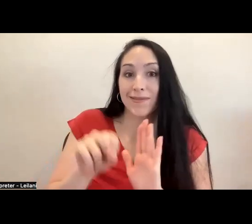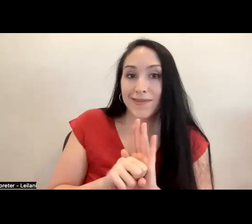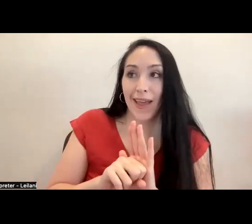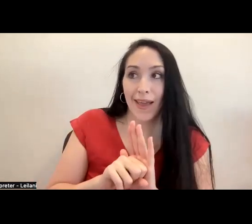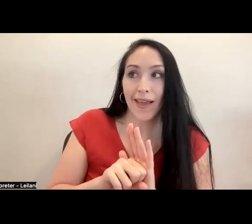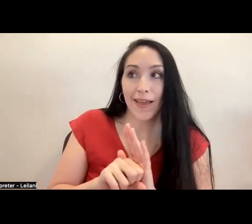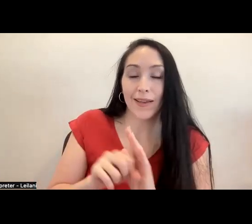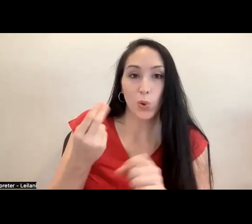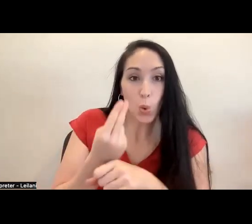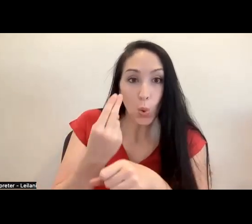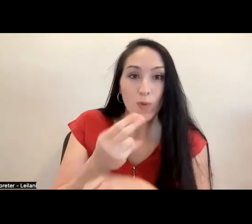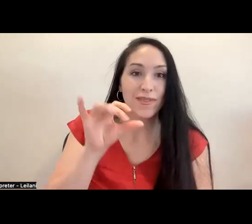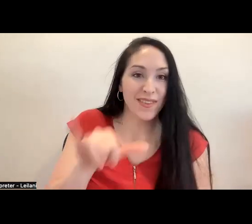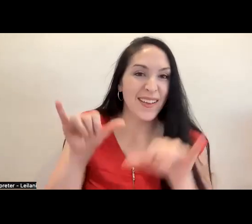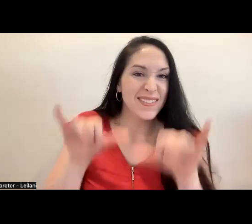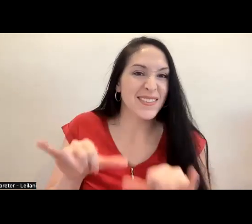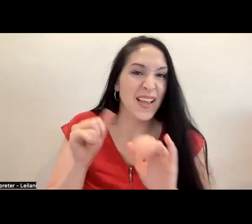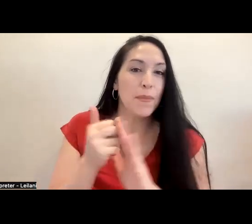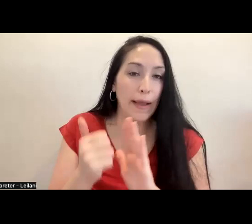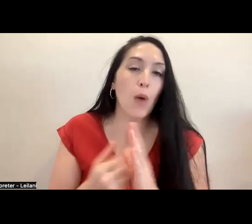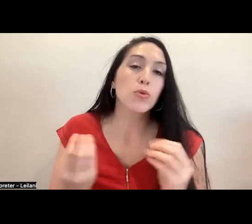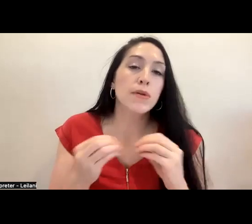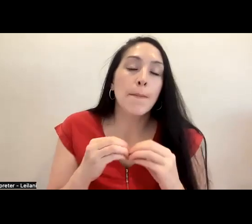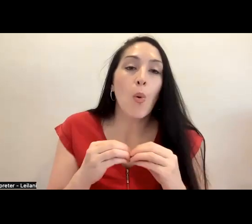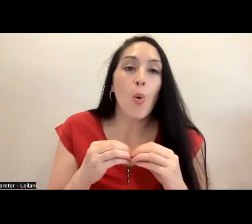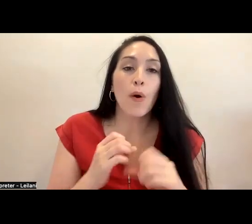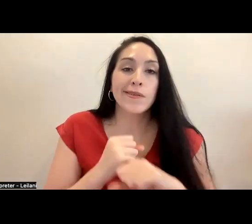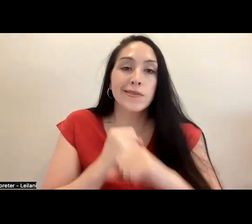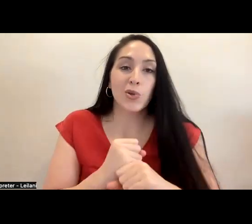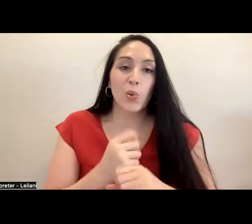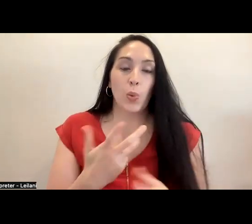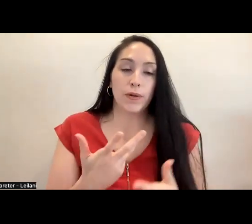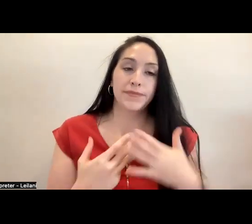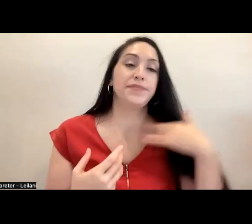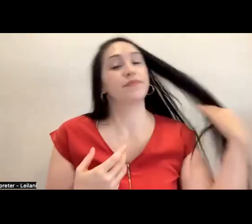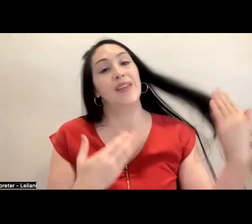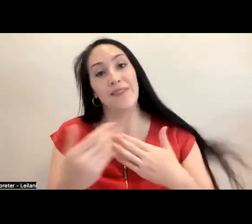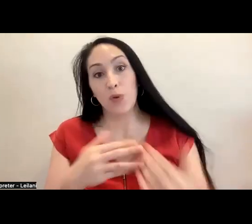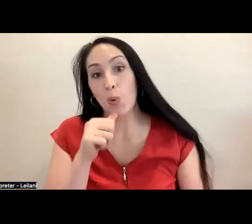11:47:33 Secure than but it's not Fpc. 11:47:36 Insured that rates determined through